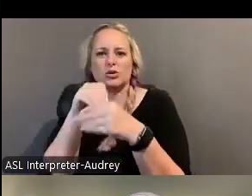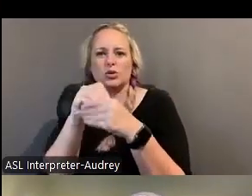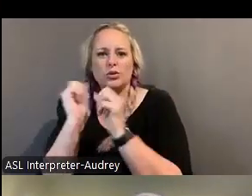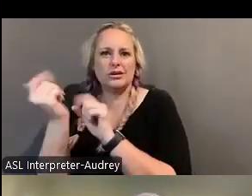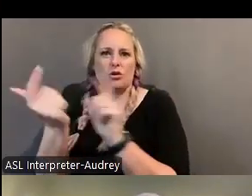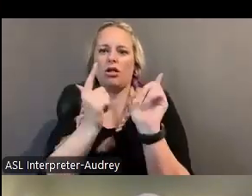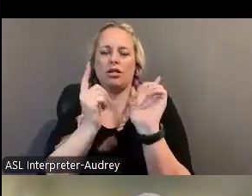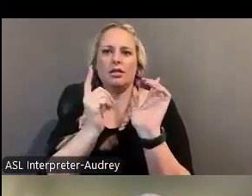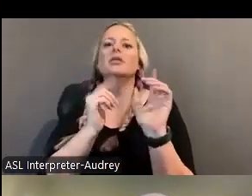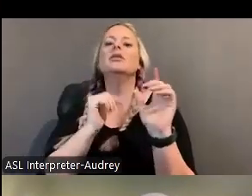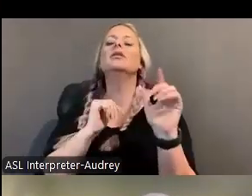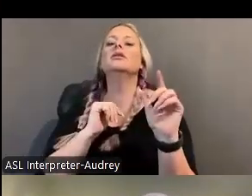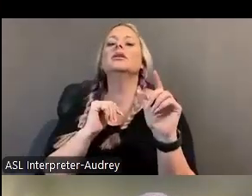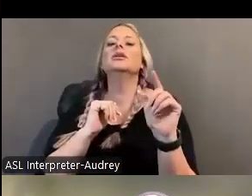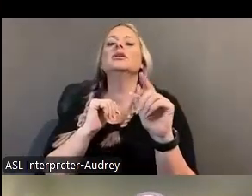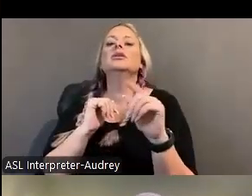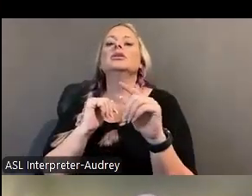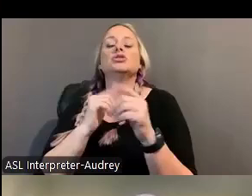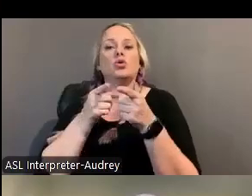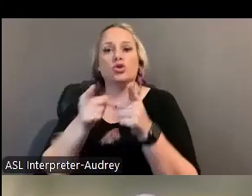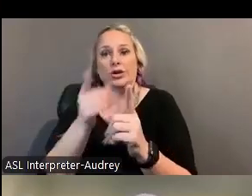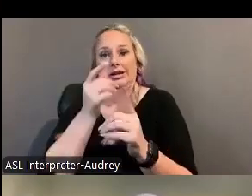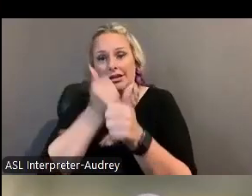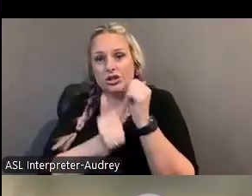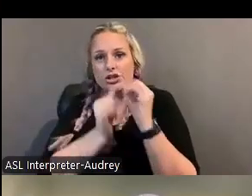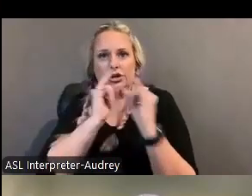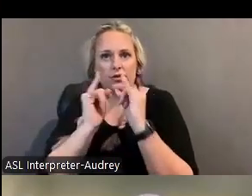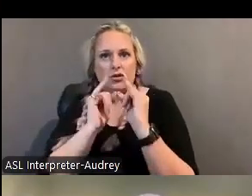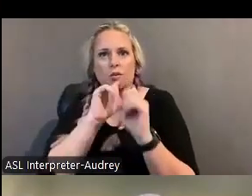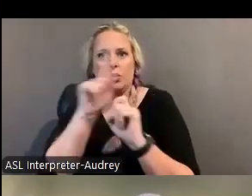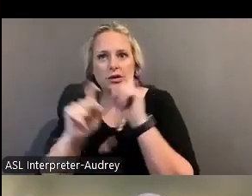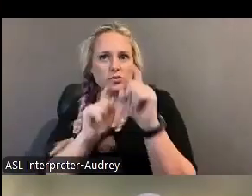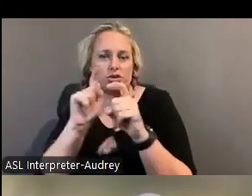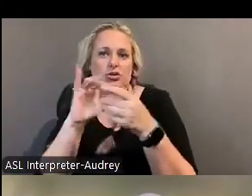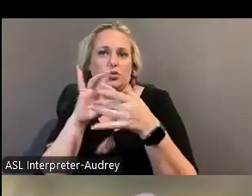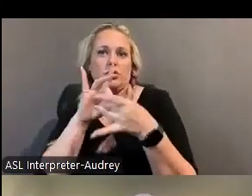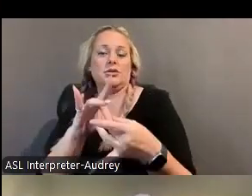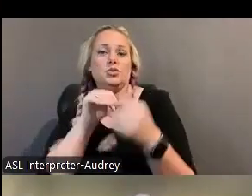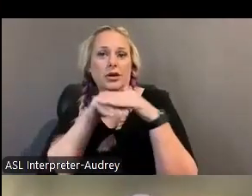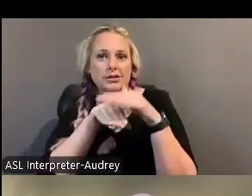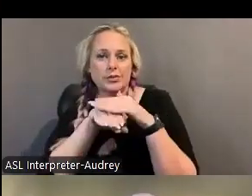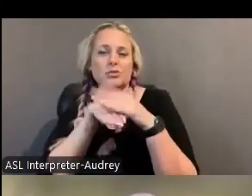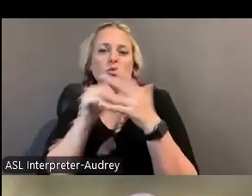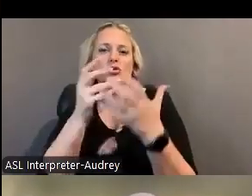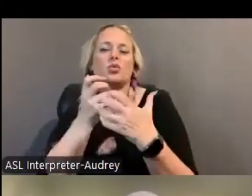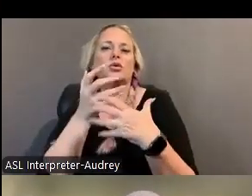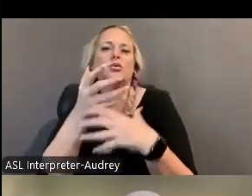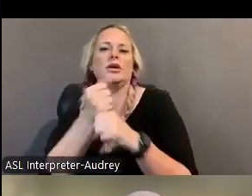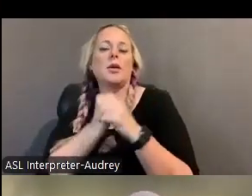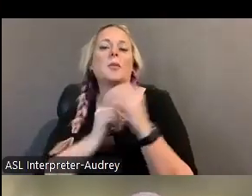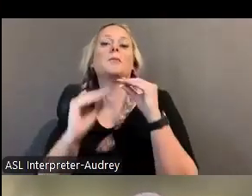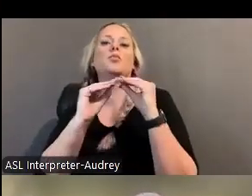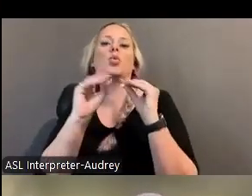probe for that in each interview to really get more data on the accessibility of the toolkit.